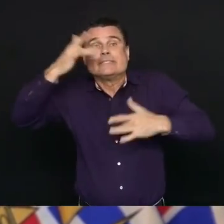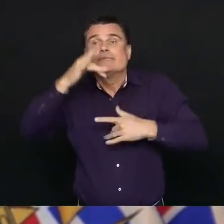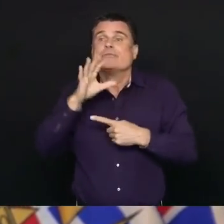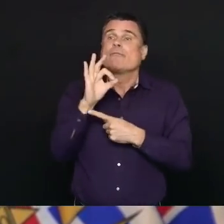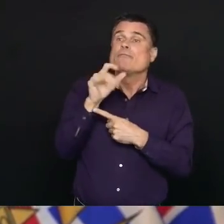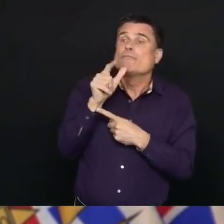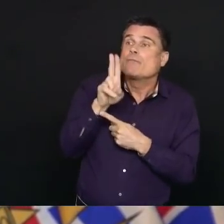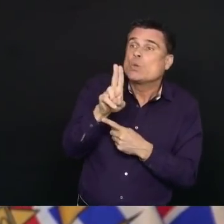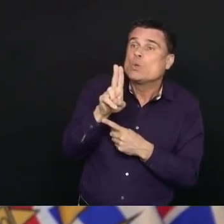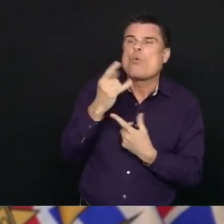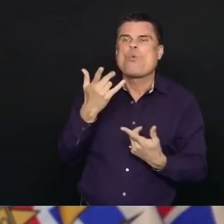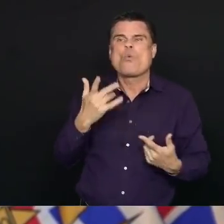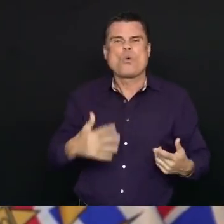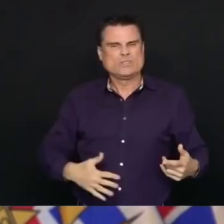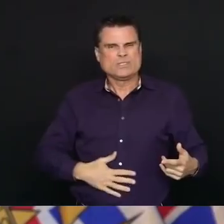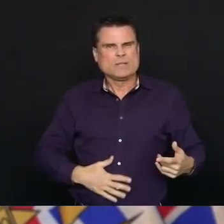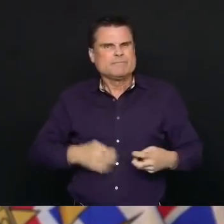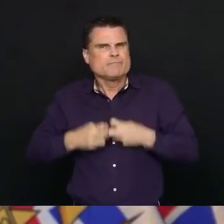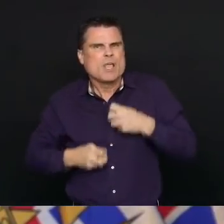The challenge we have with care providers